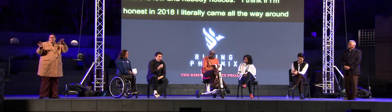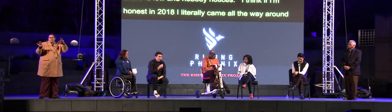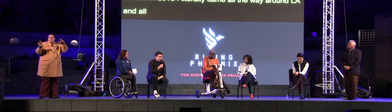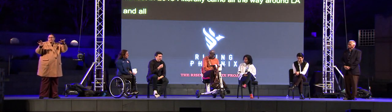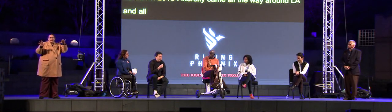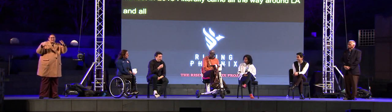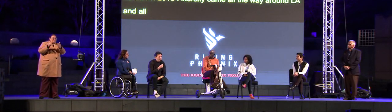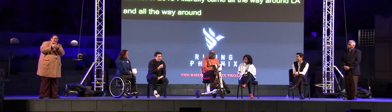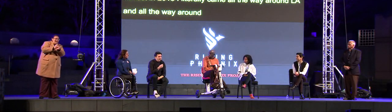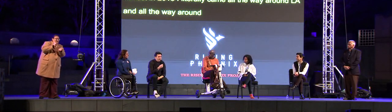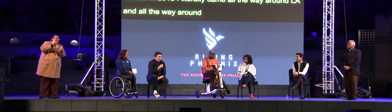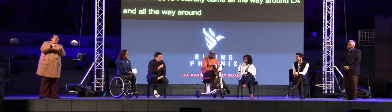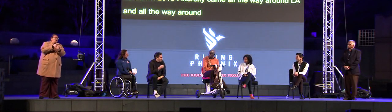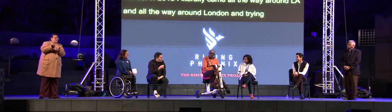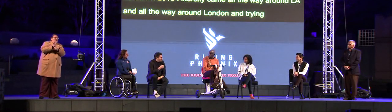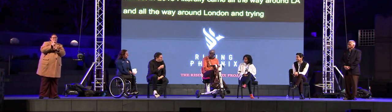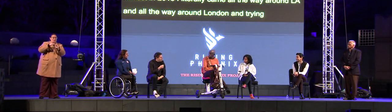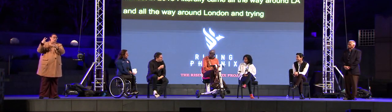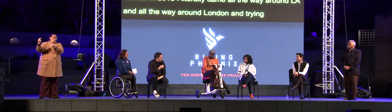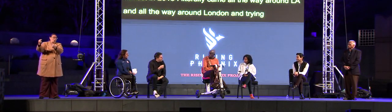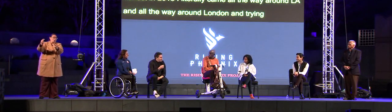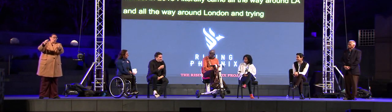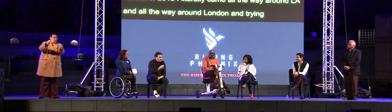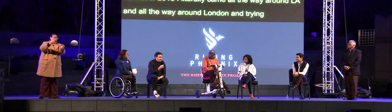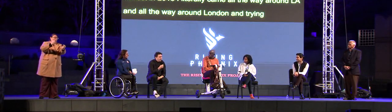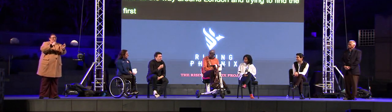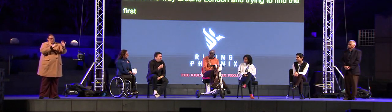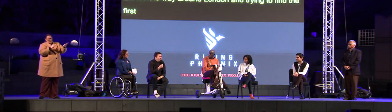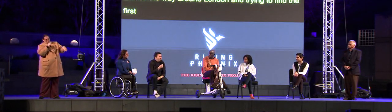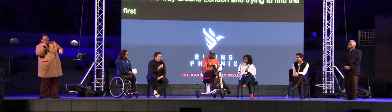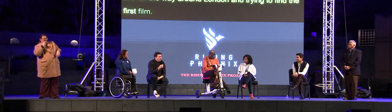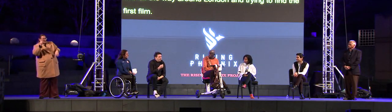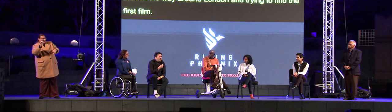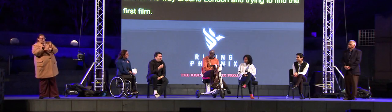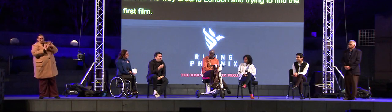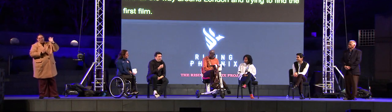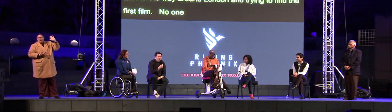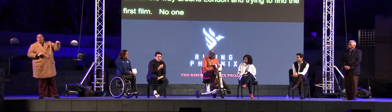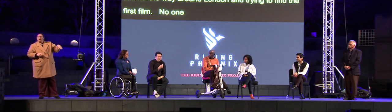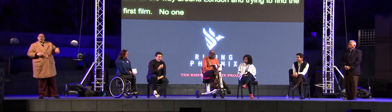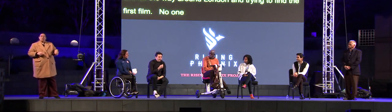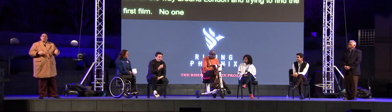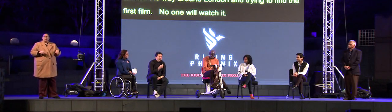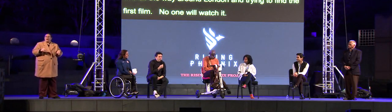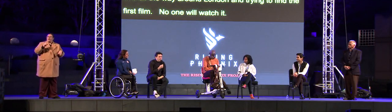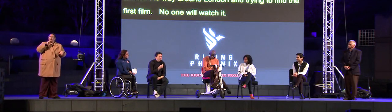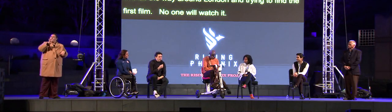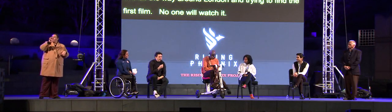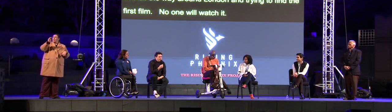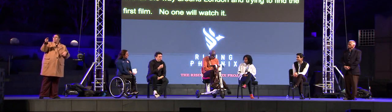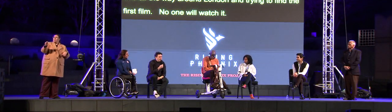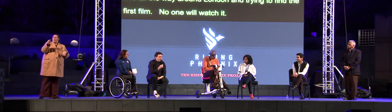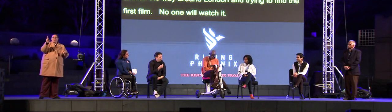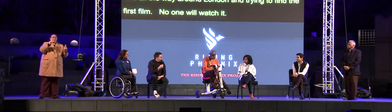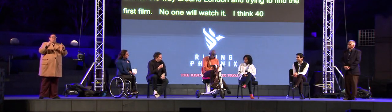and everyone just said, no way. No one will watch it. And I think 400 million people talked about it on Twitter,